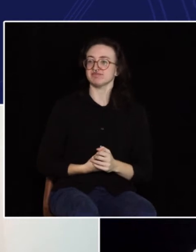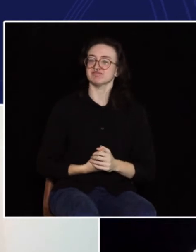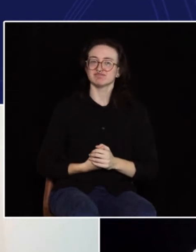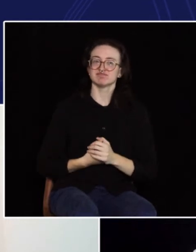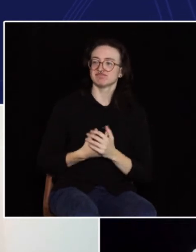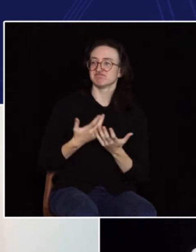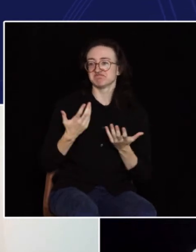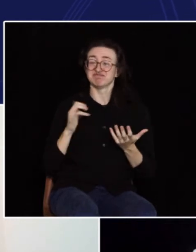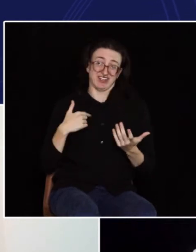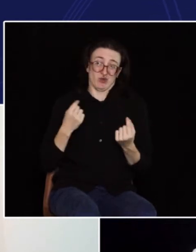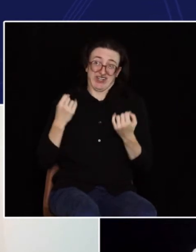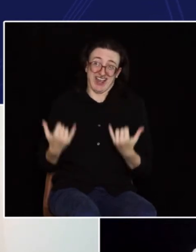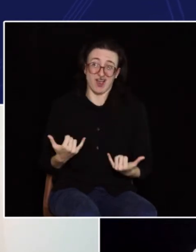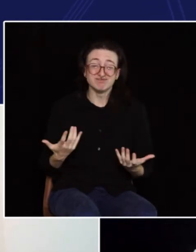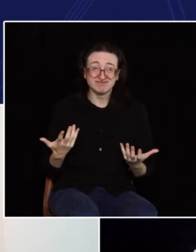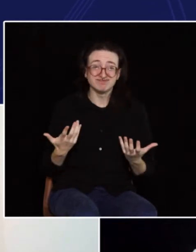I suppose, and that's - that’s what I do now.